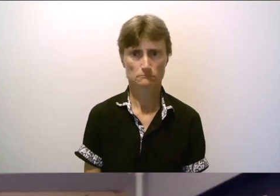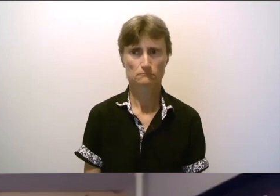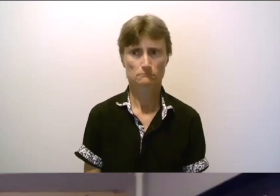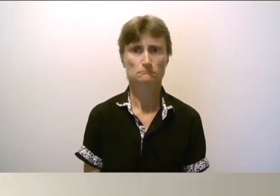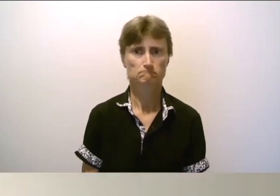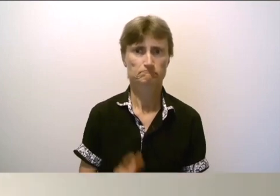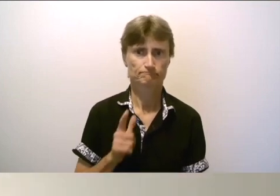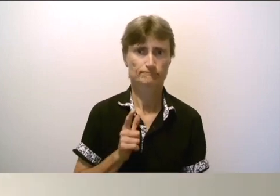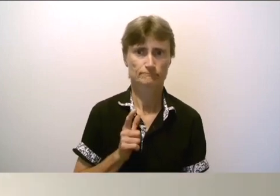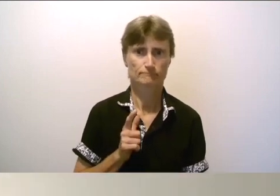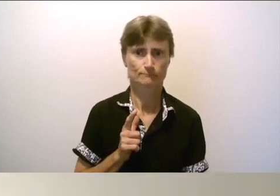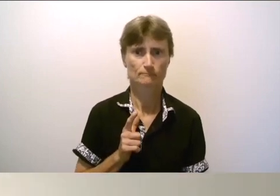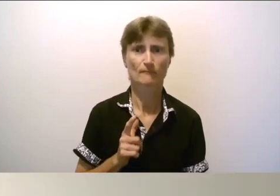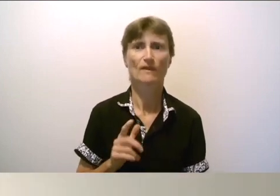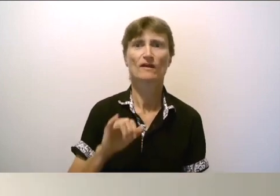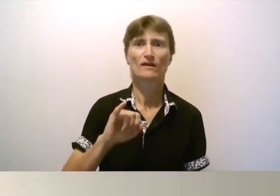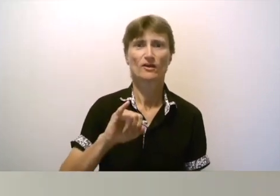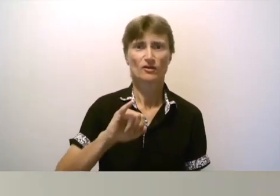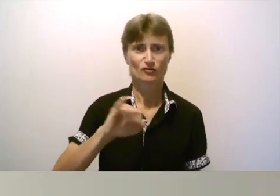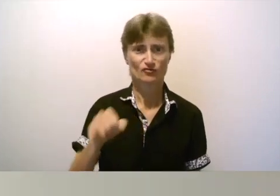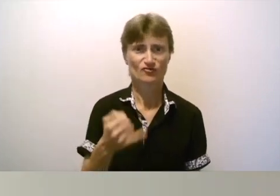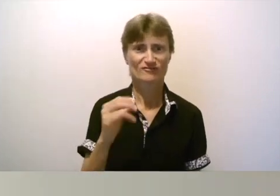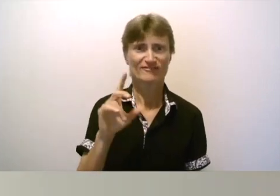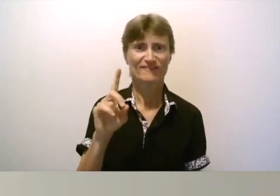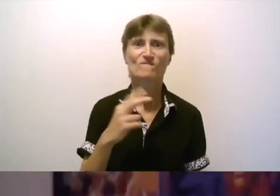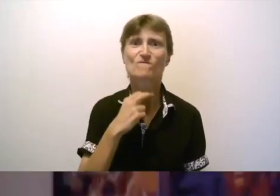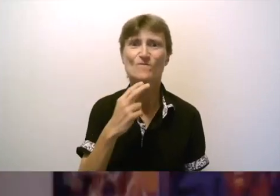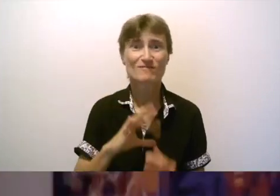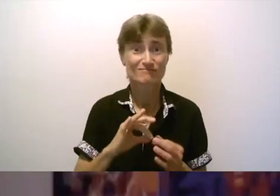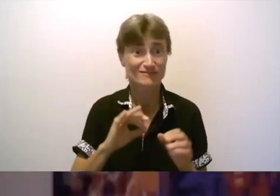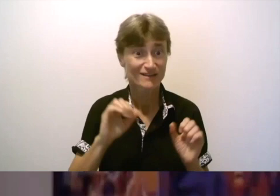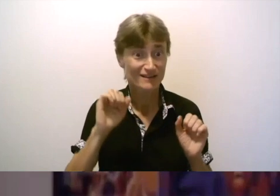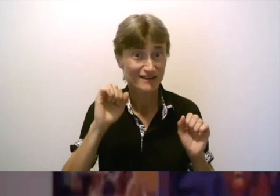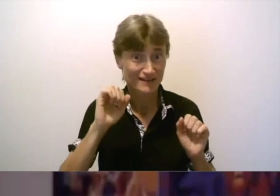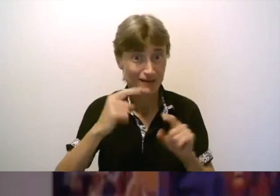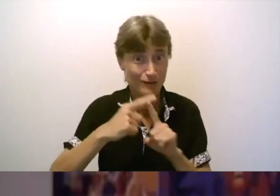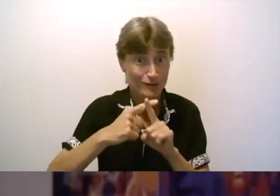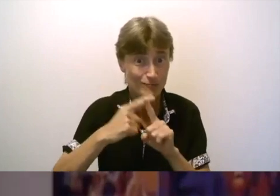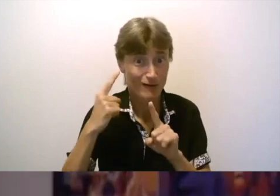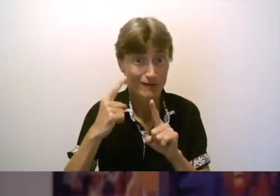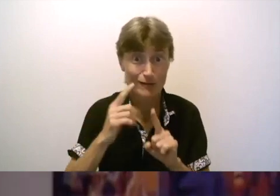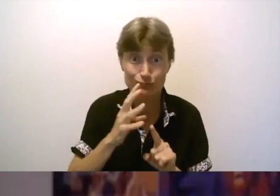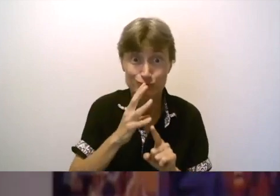hello can you hear me